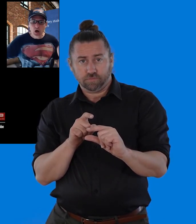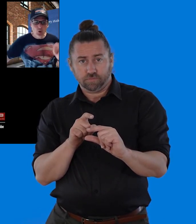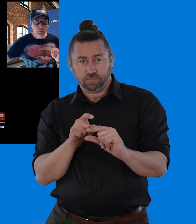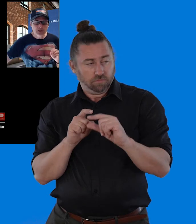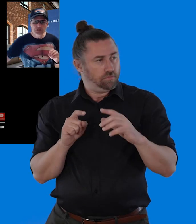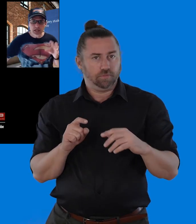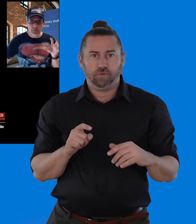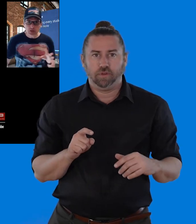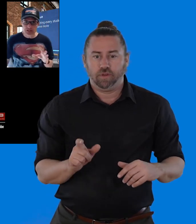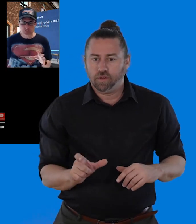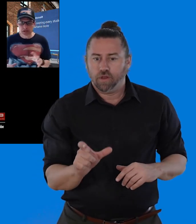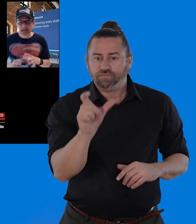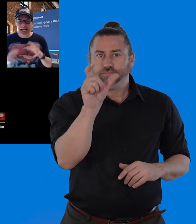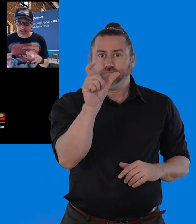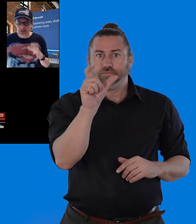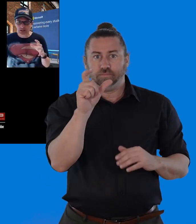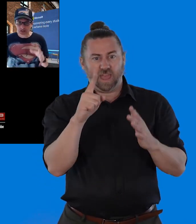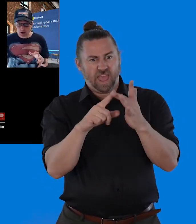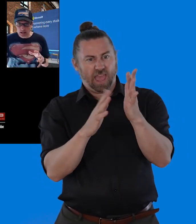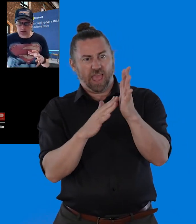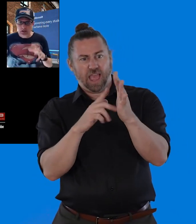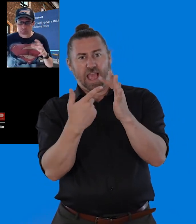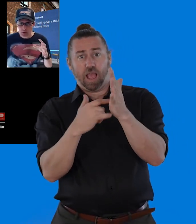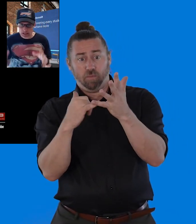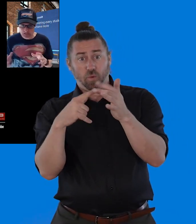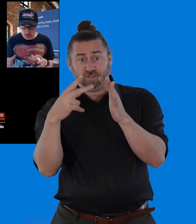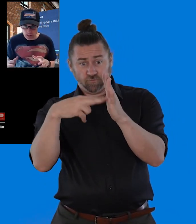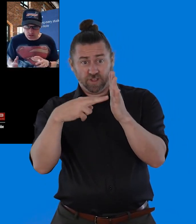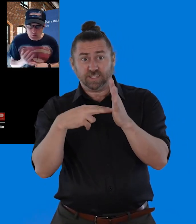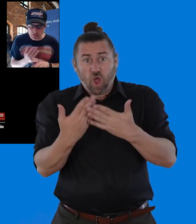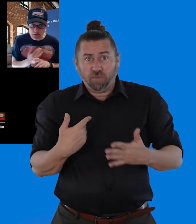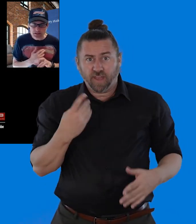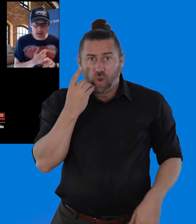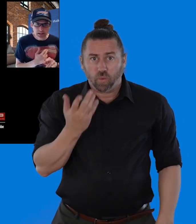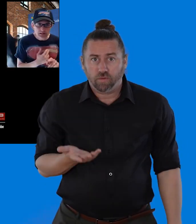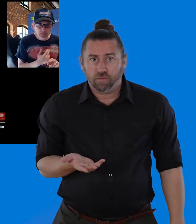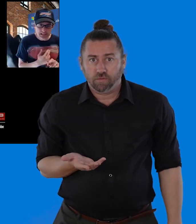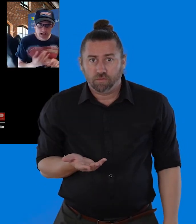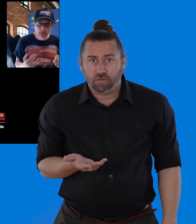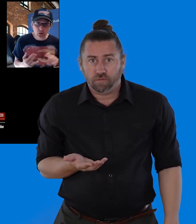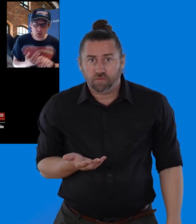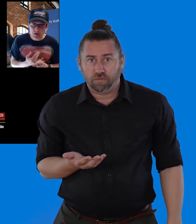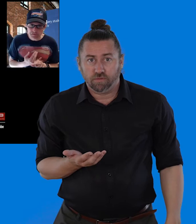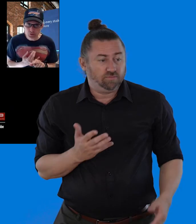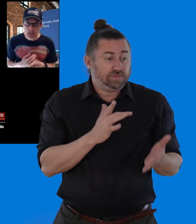It opens Immersive Reader inside my device, right, whether that's my tablet or my phone.